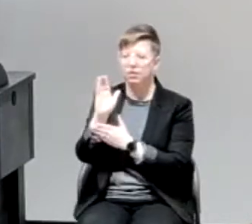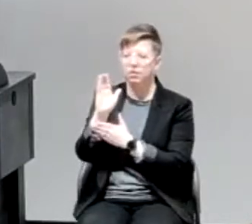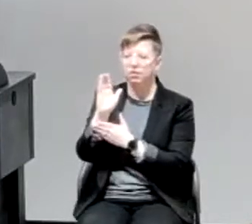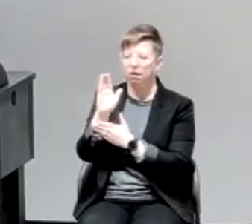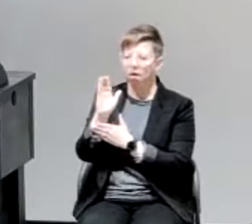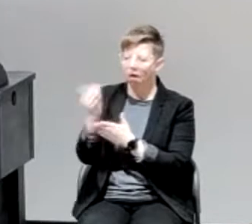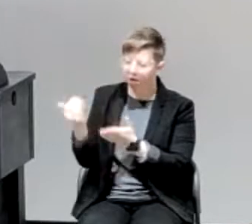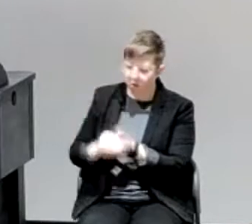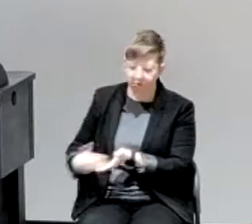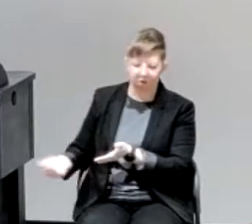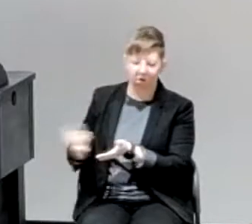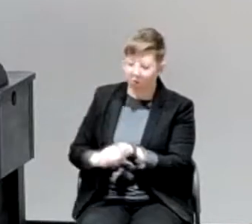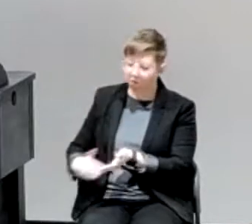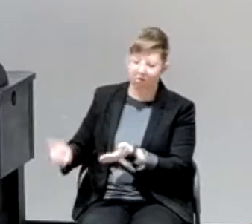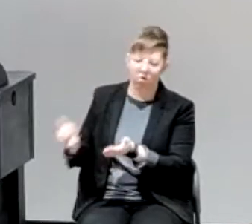Since then tallying up just a